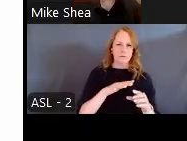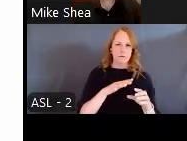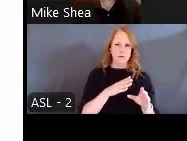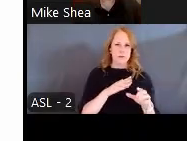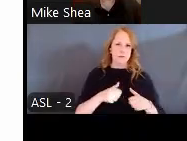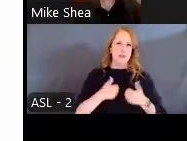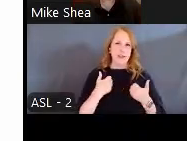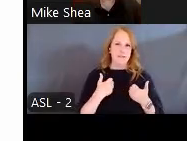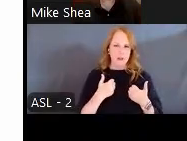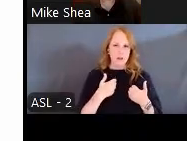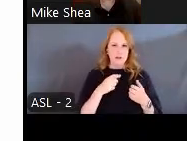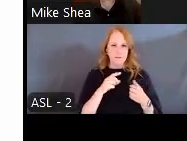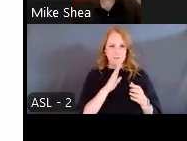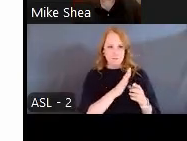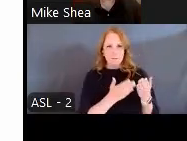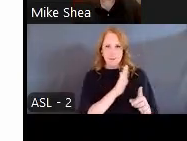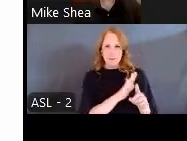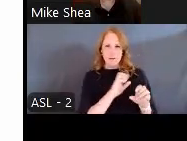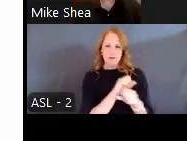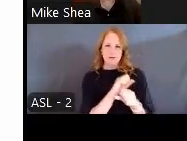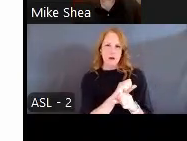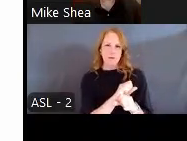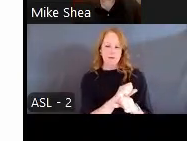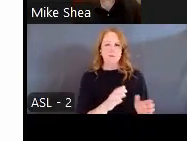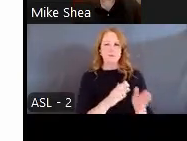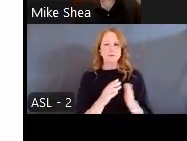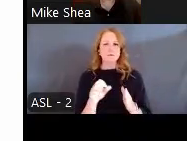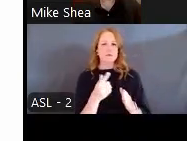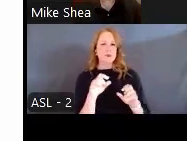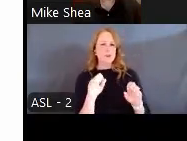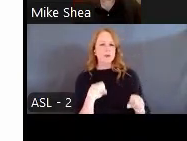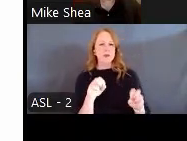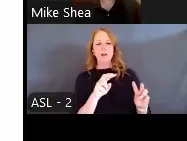um in their jobs. The other thing is is that you can look at the supplier companies that